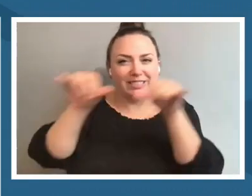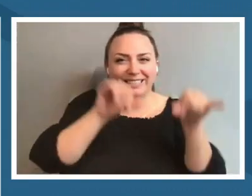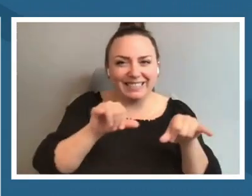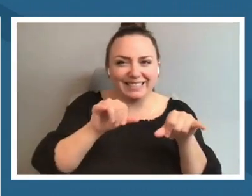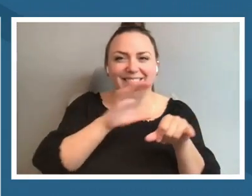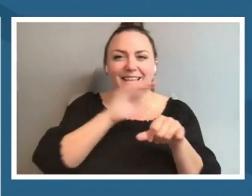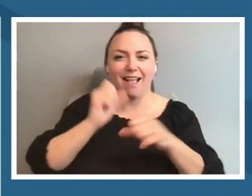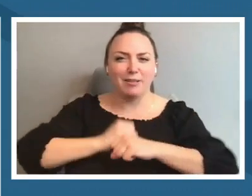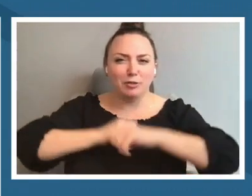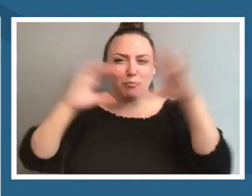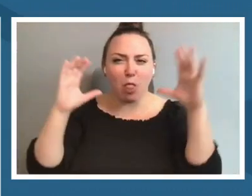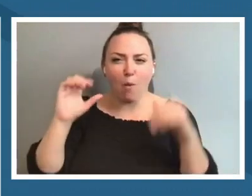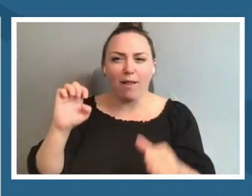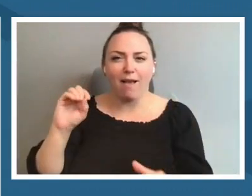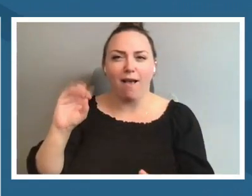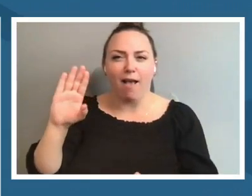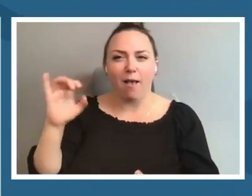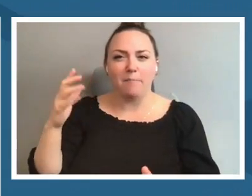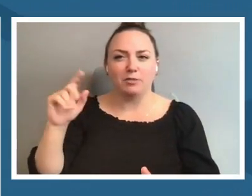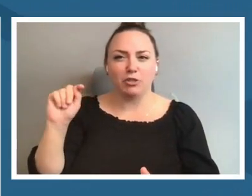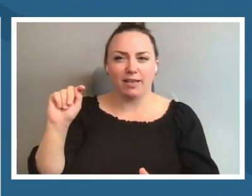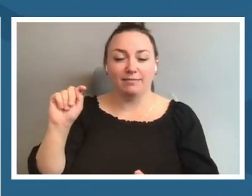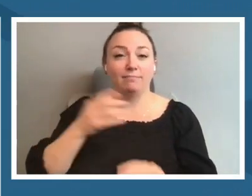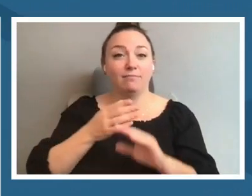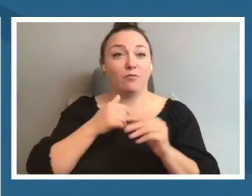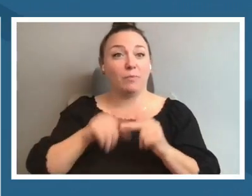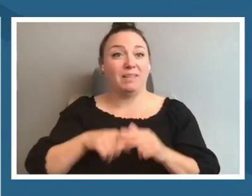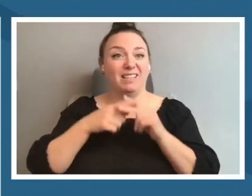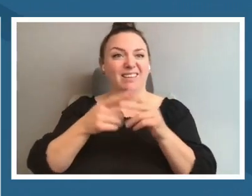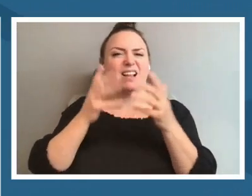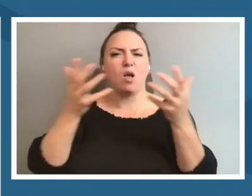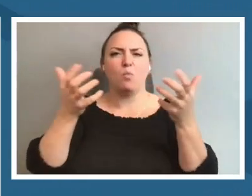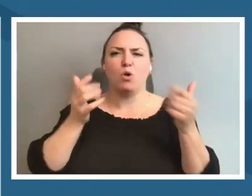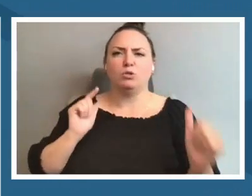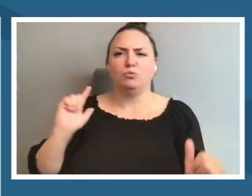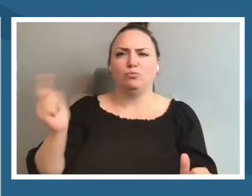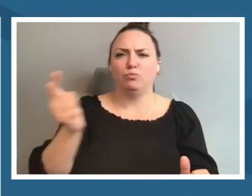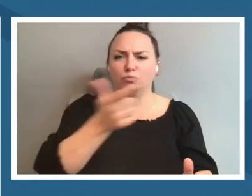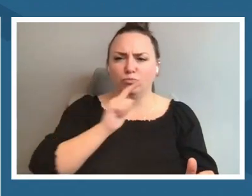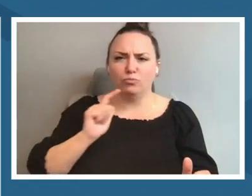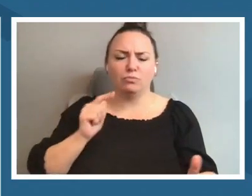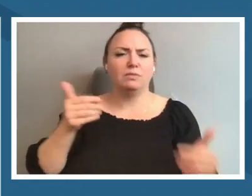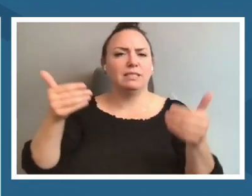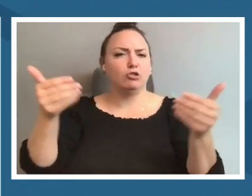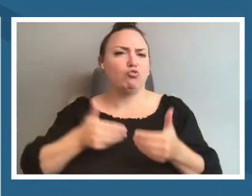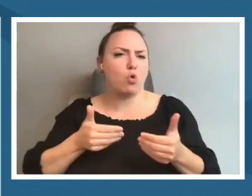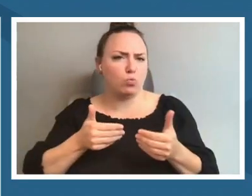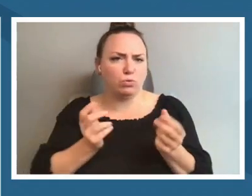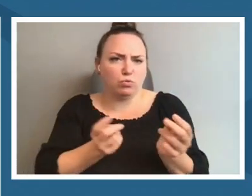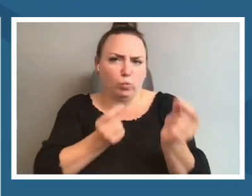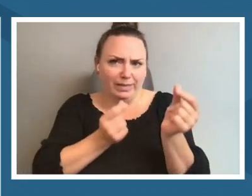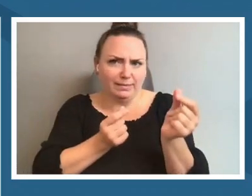and before we begin we're just going to go around and do a round of quick